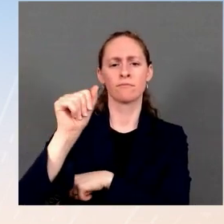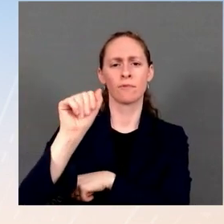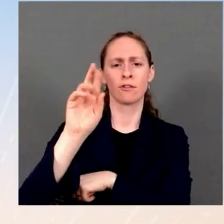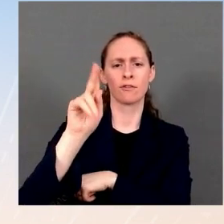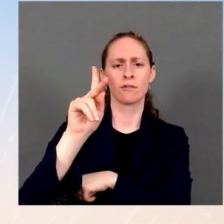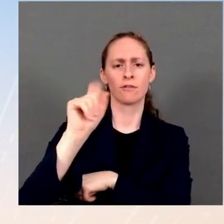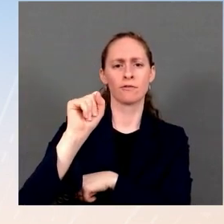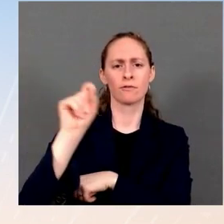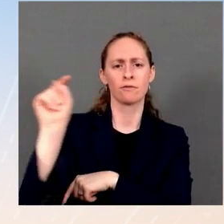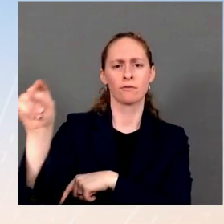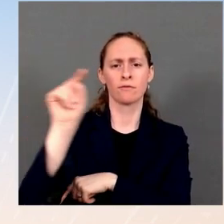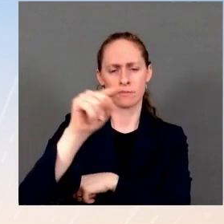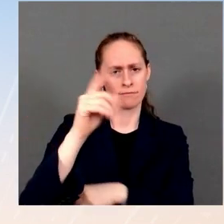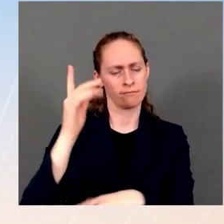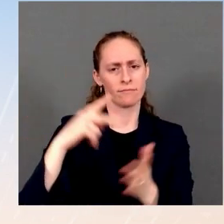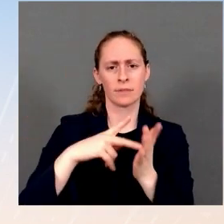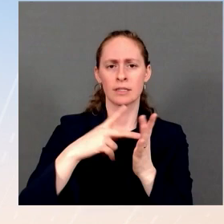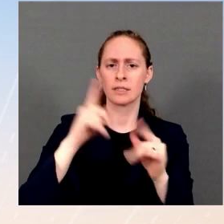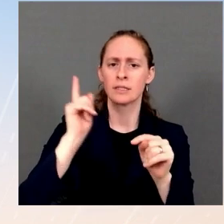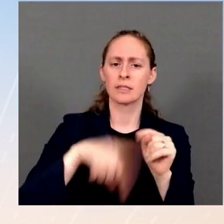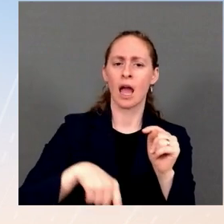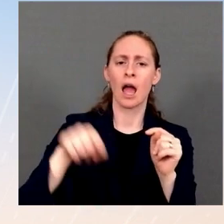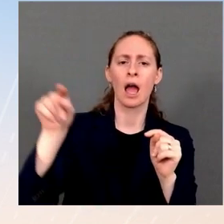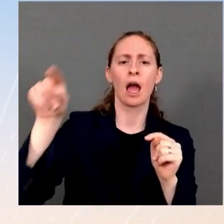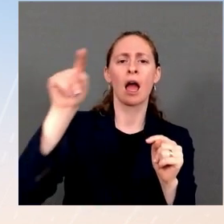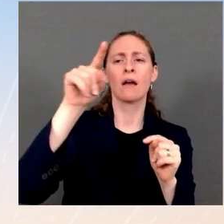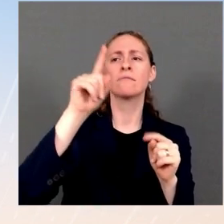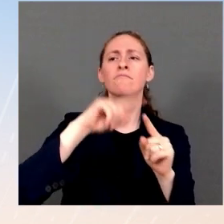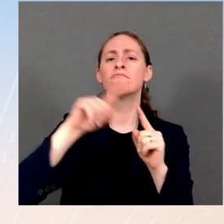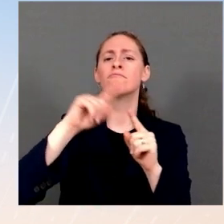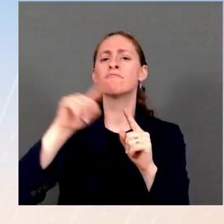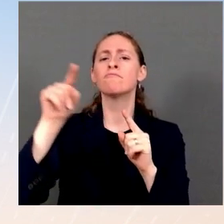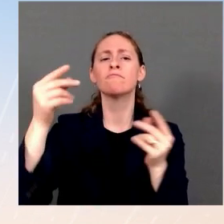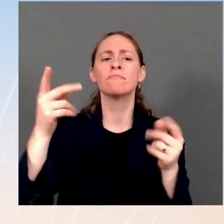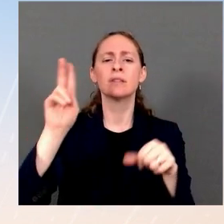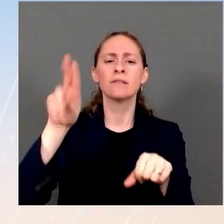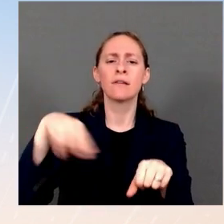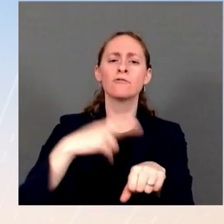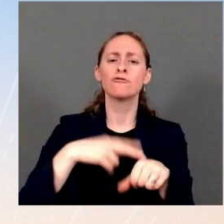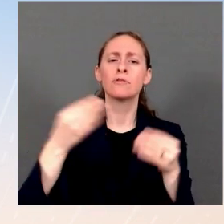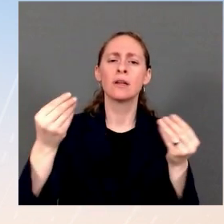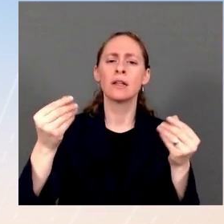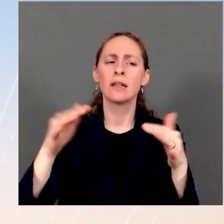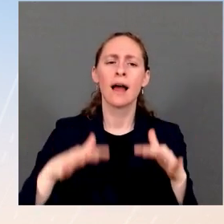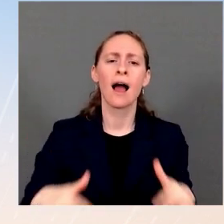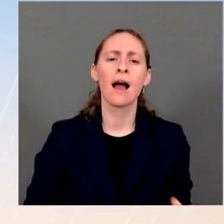important places to protect for posterity. He set the first-ever national conservation goal